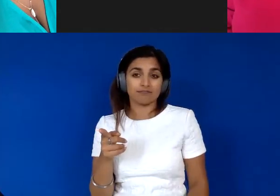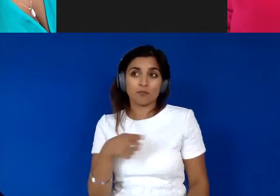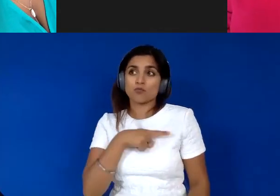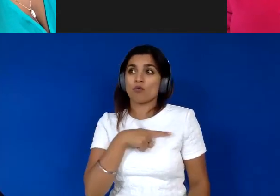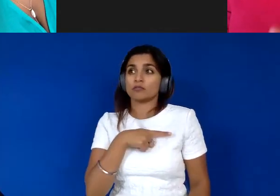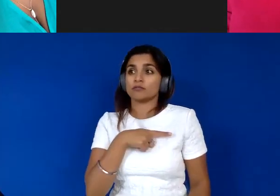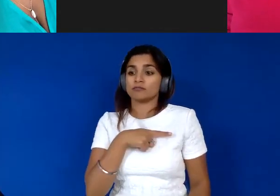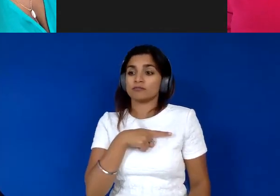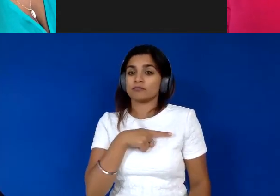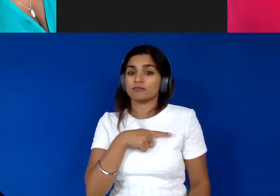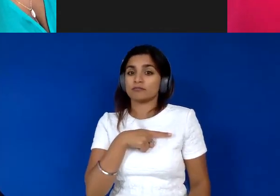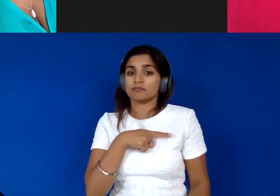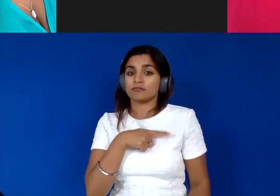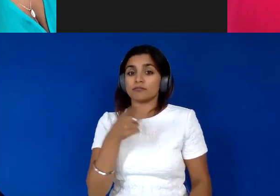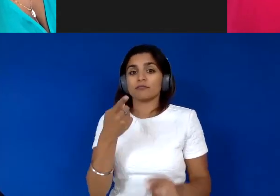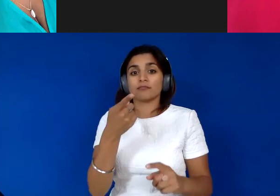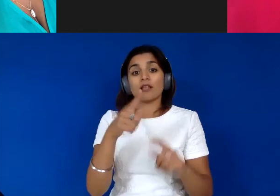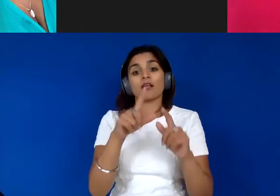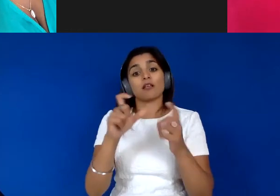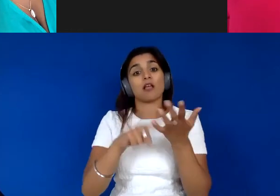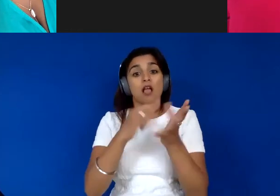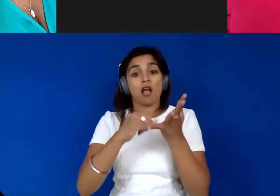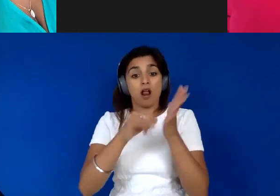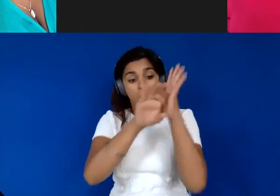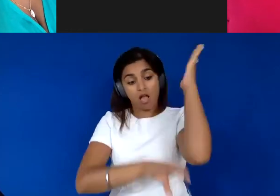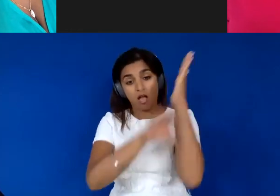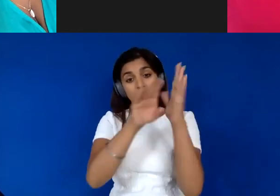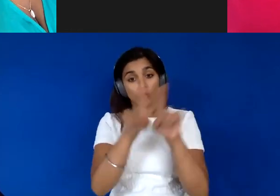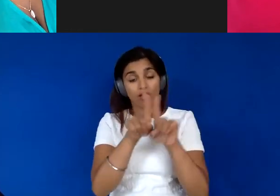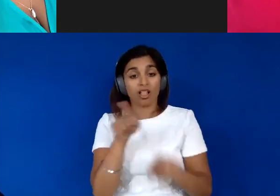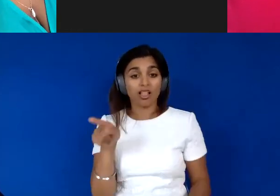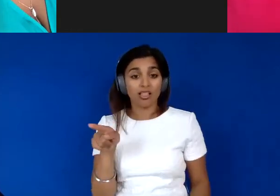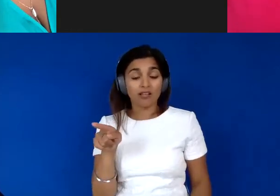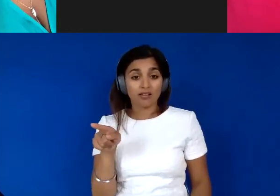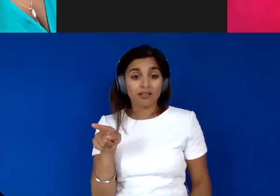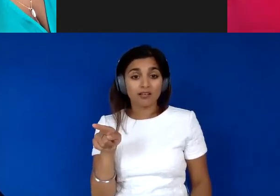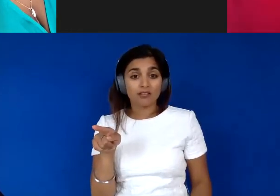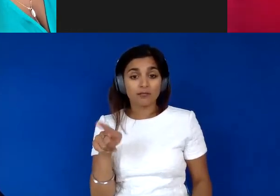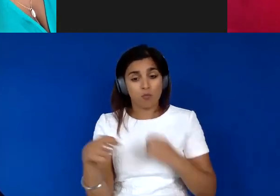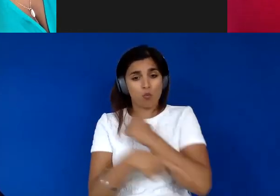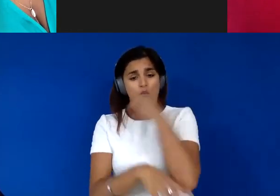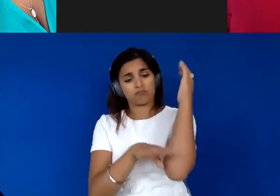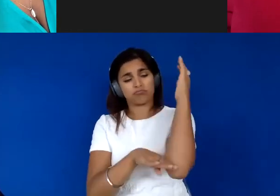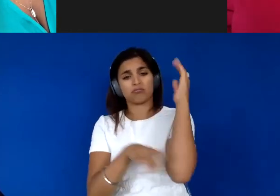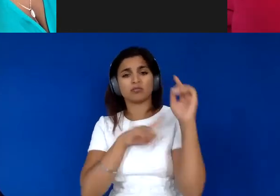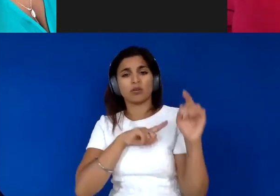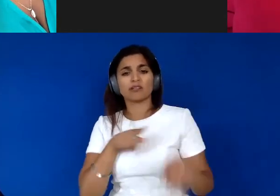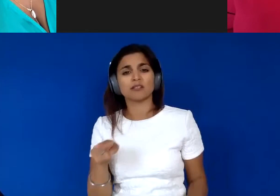to contribute, and their was class, and their class, their color, they were seen as the undesirables